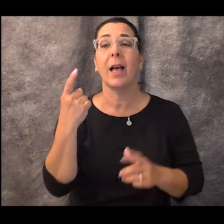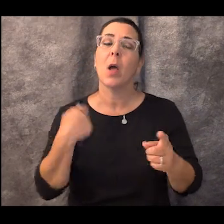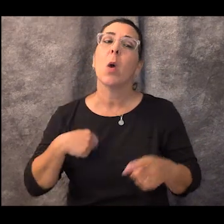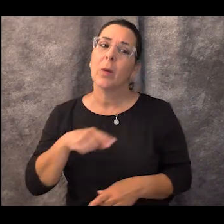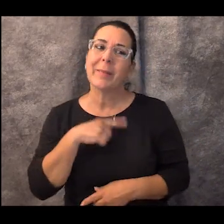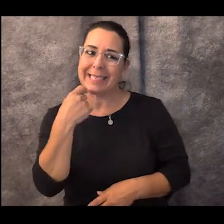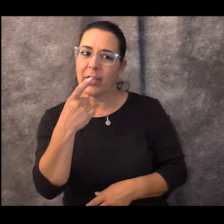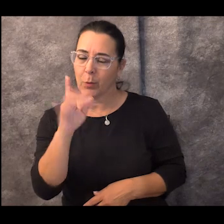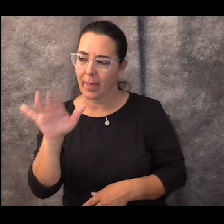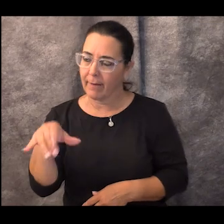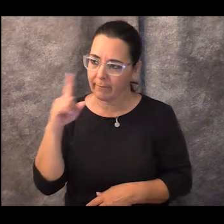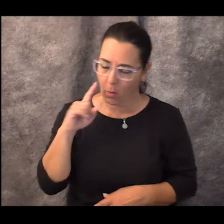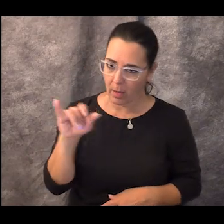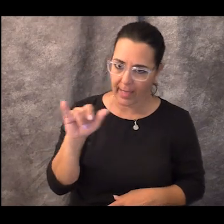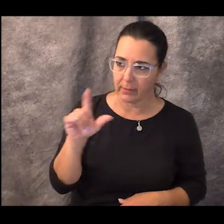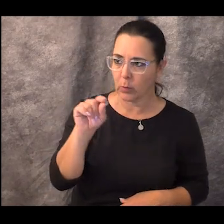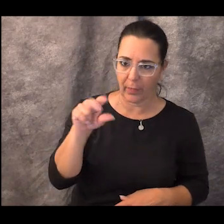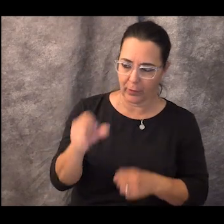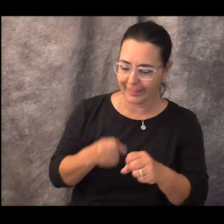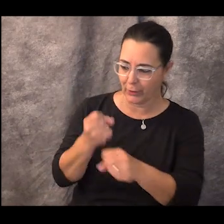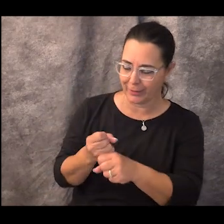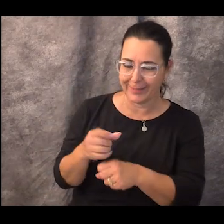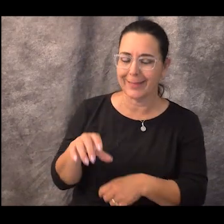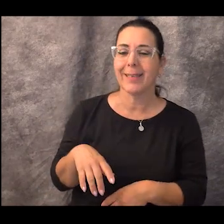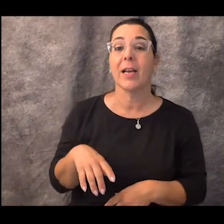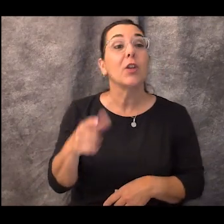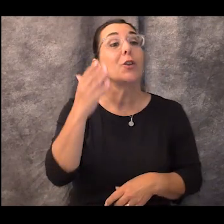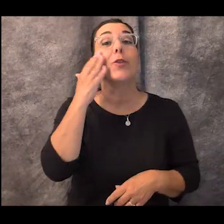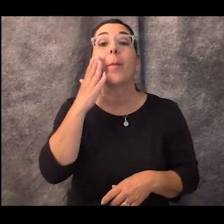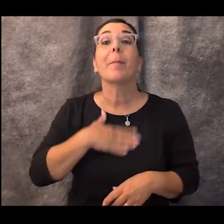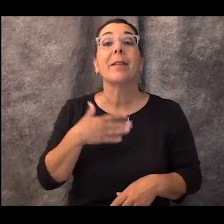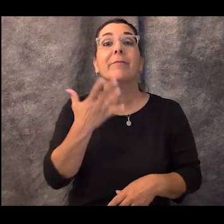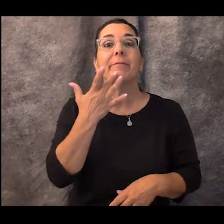(Michelle) One of my favorite examples is like curb cuts, you know, like the curb cut one, where it's like those were put in